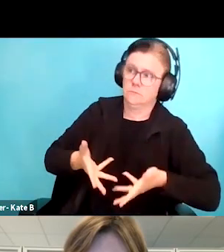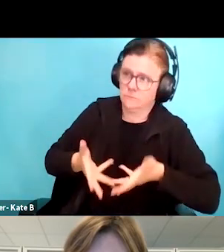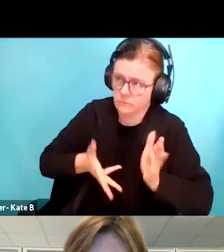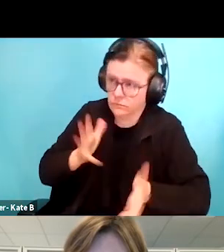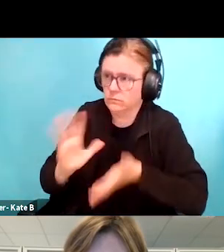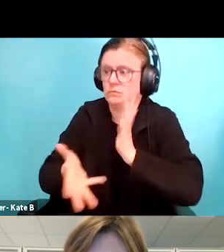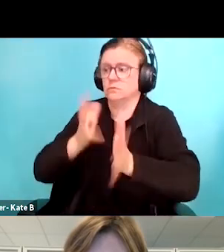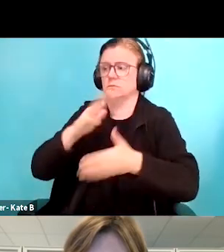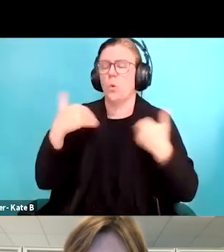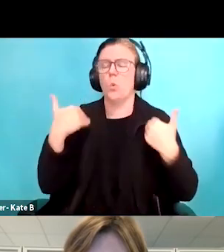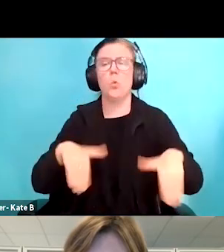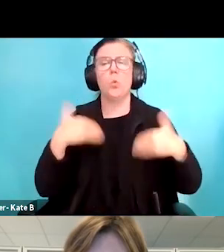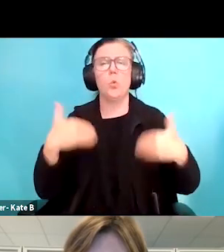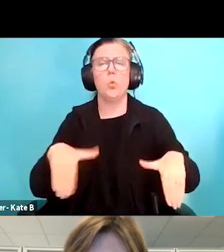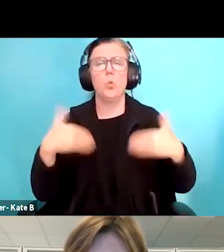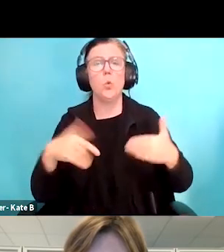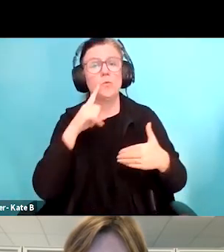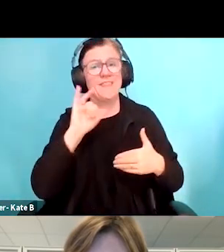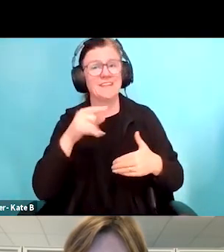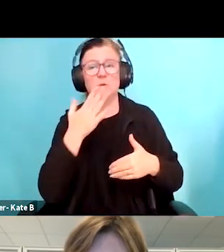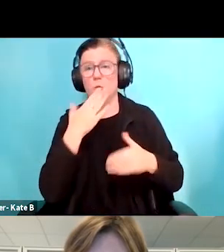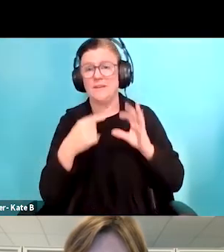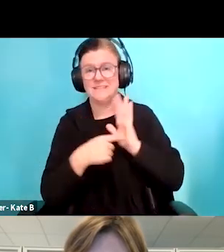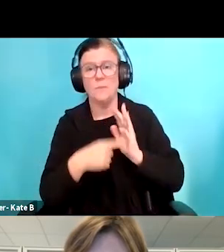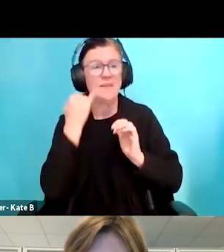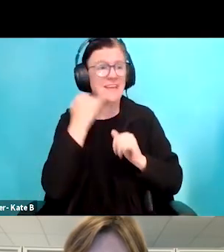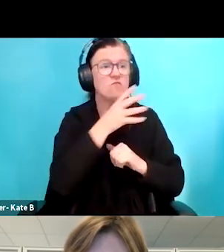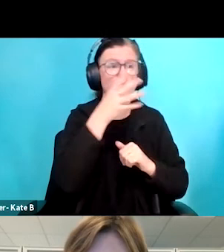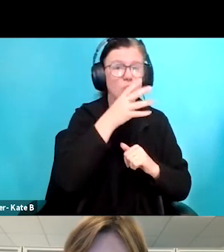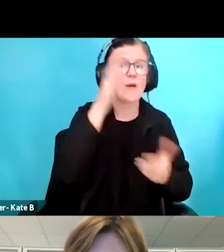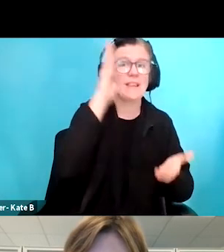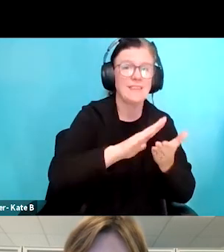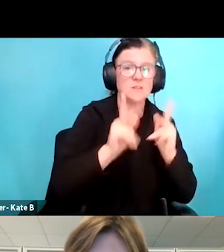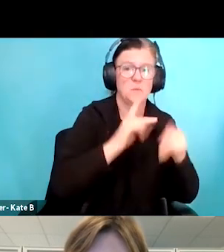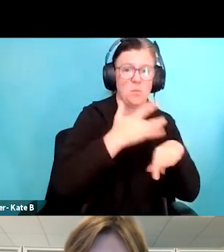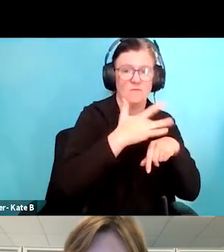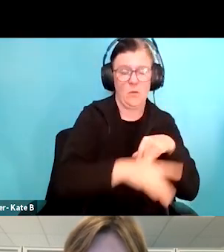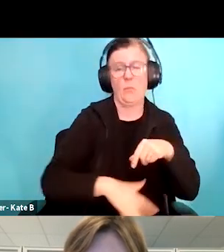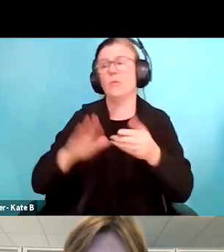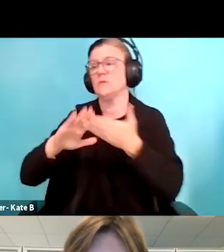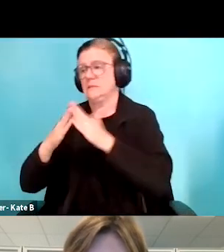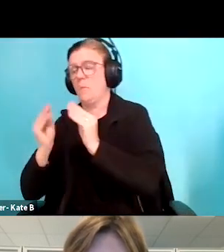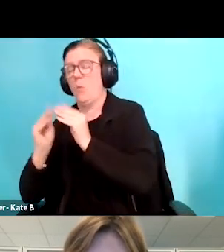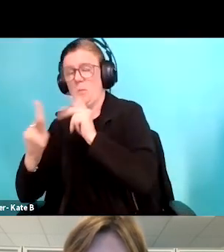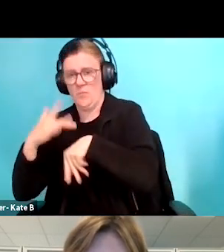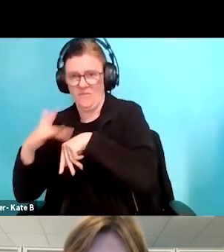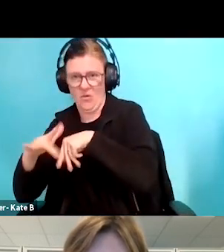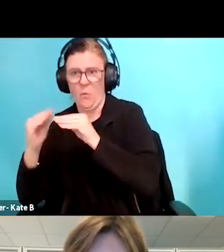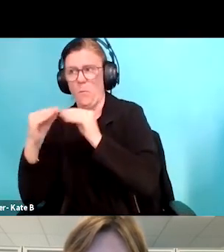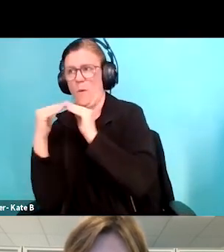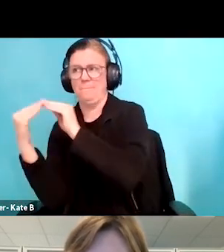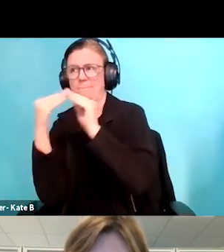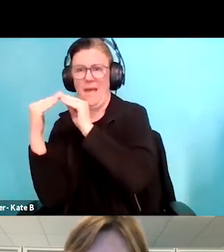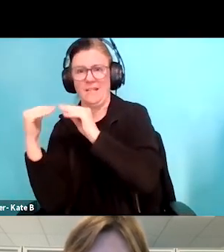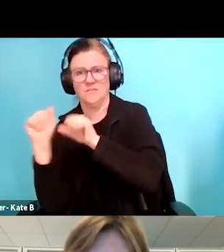social networks and the ability of sharing that across people is important. I don’t know yeah and